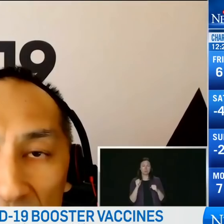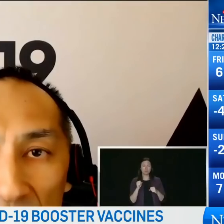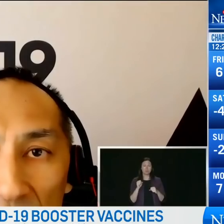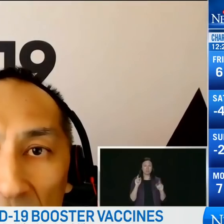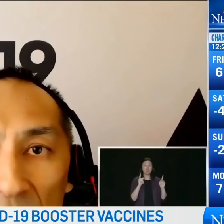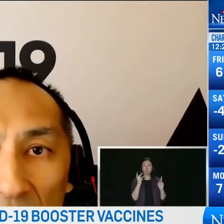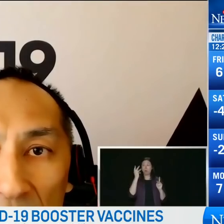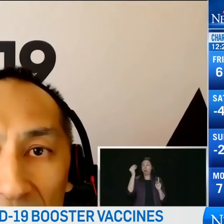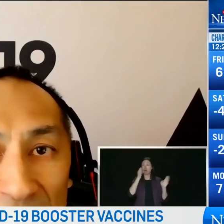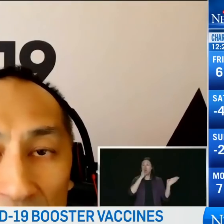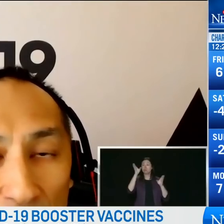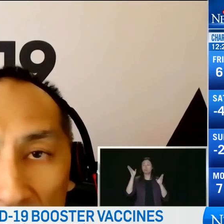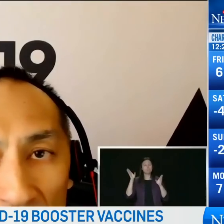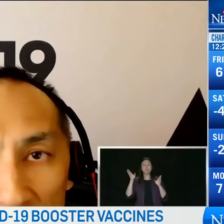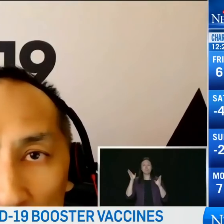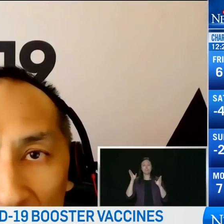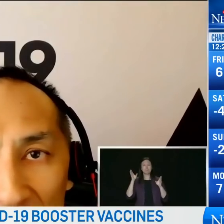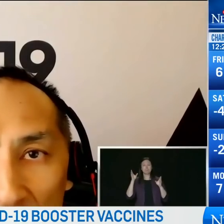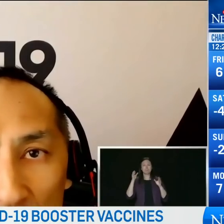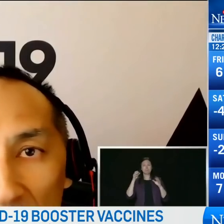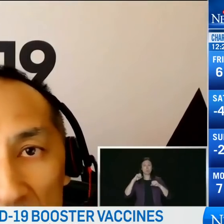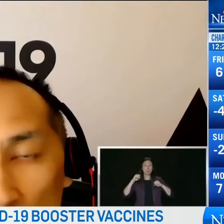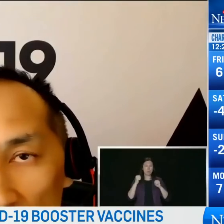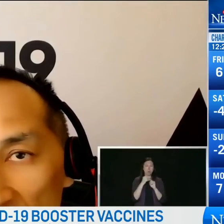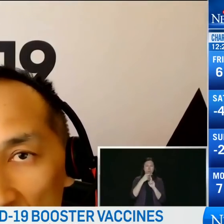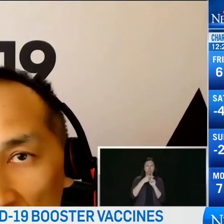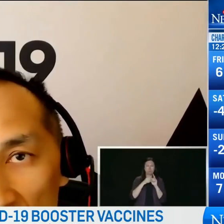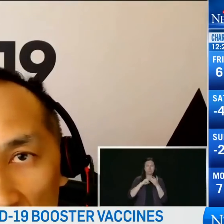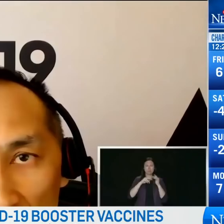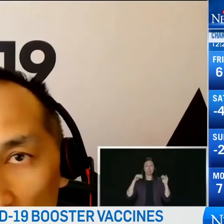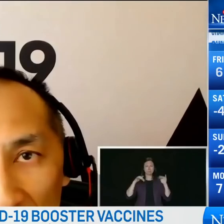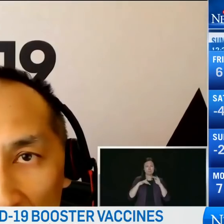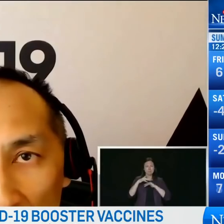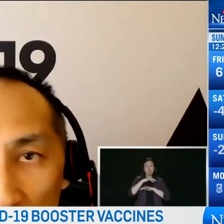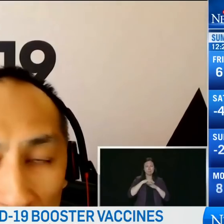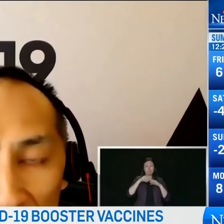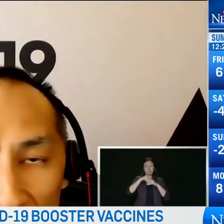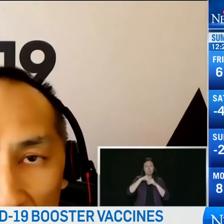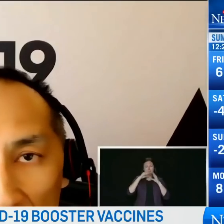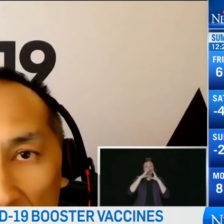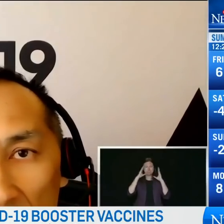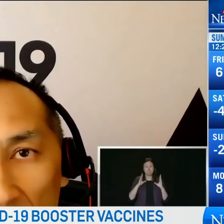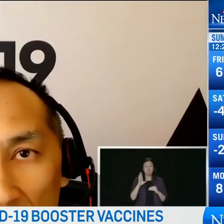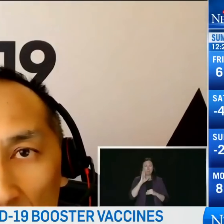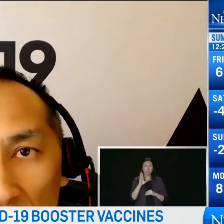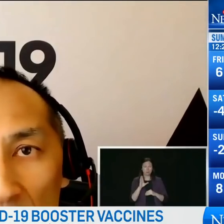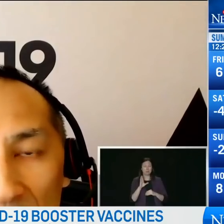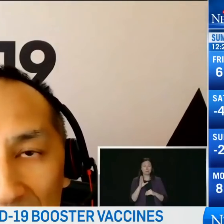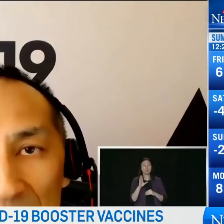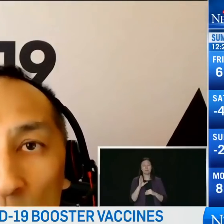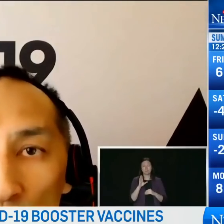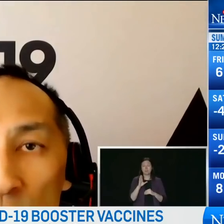SO IT'S IMPORTANT BECAUSE WITH